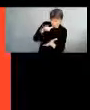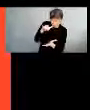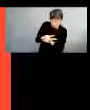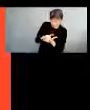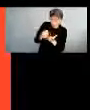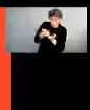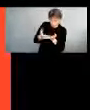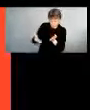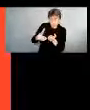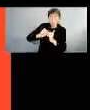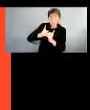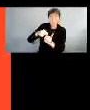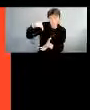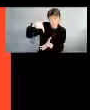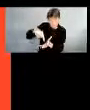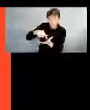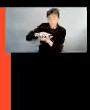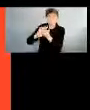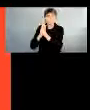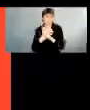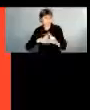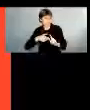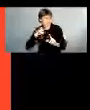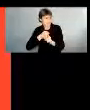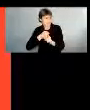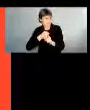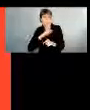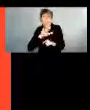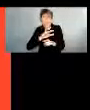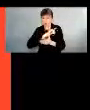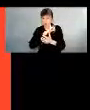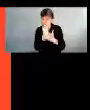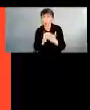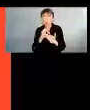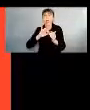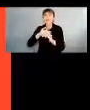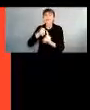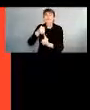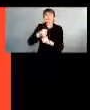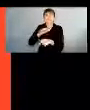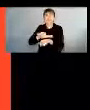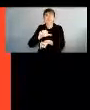project, or your artistic development or your practice. It will be important to make a case